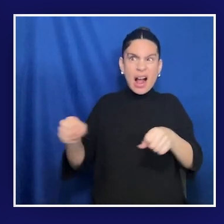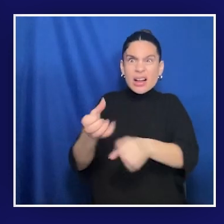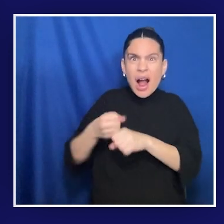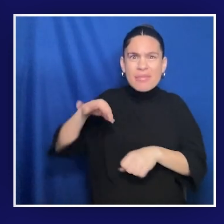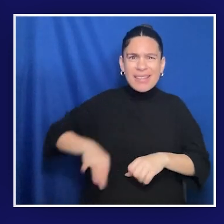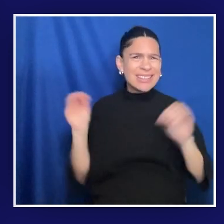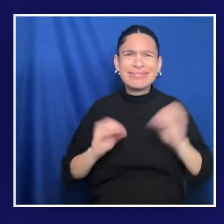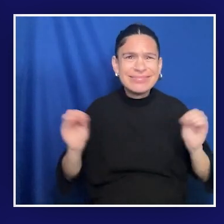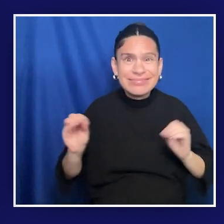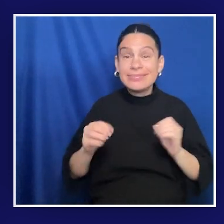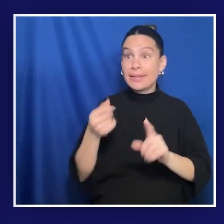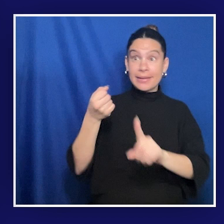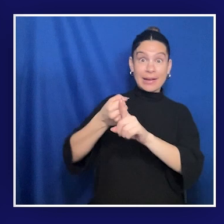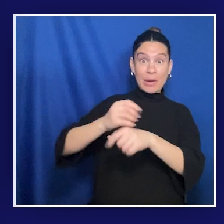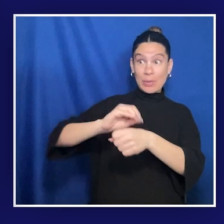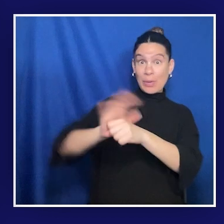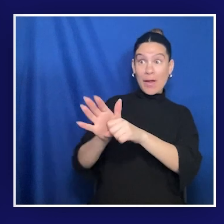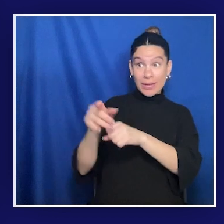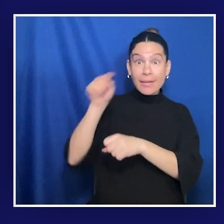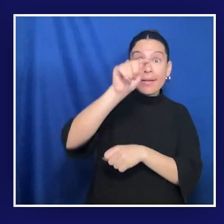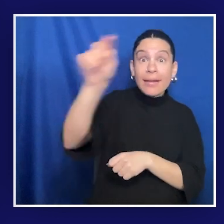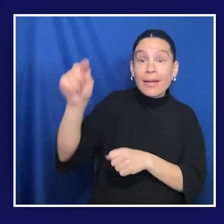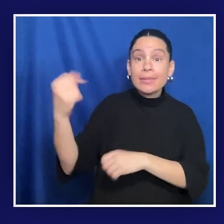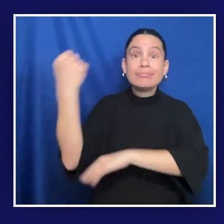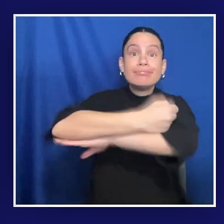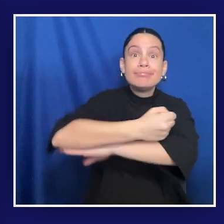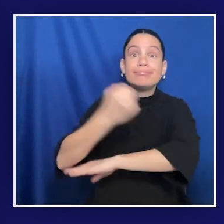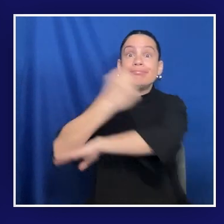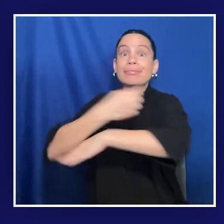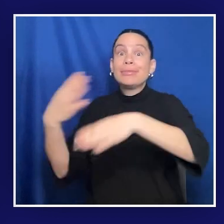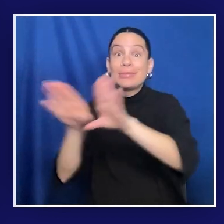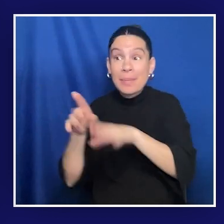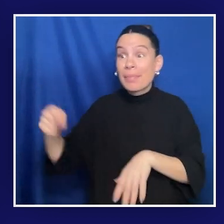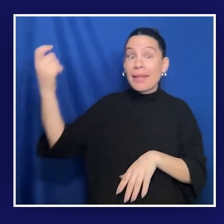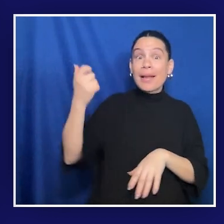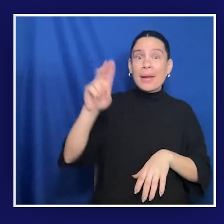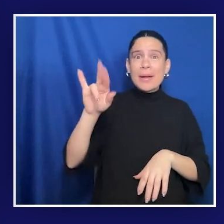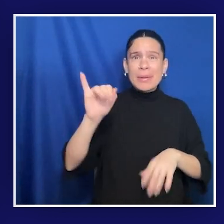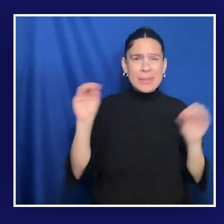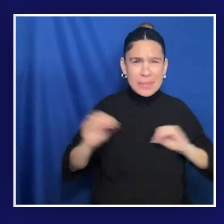so they weren't entitled to any benefits. So during COVID, when some of the workshops closed, they weren't entitled to unemployment.